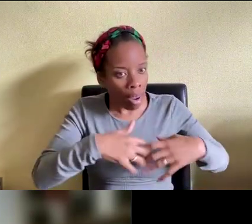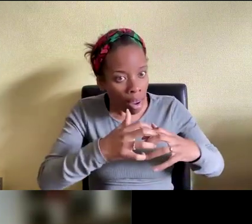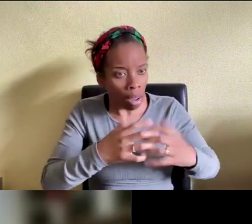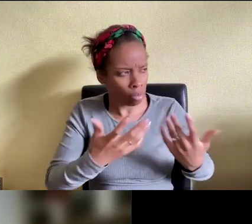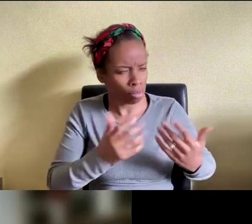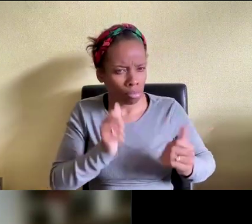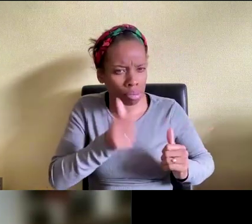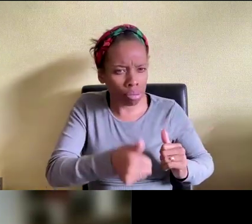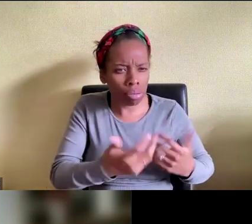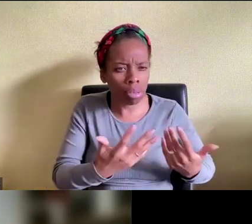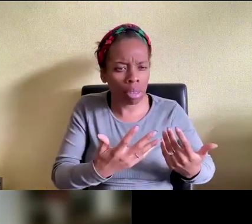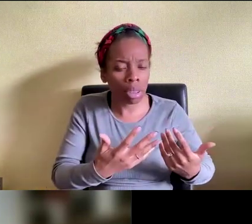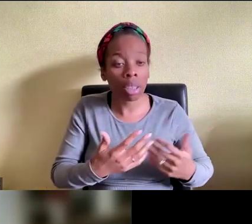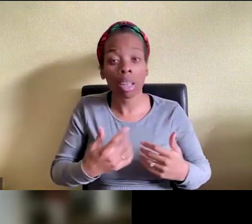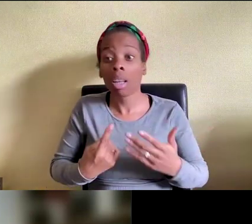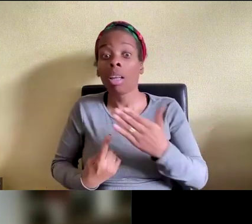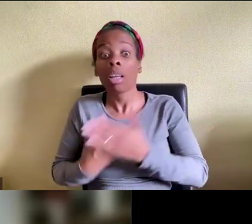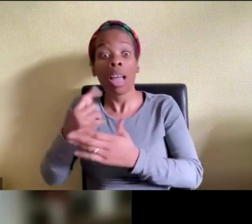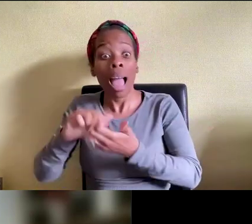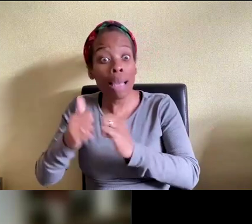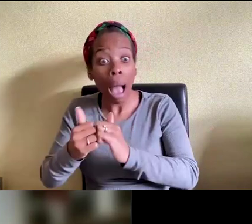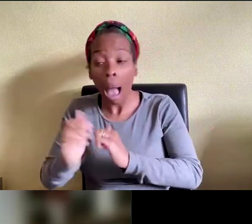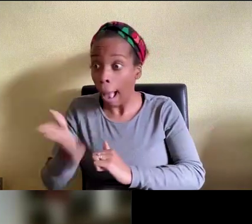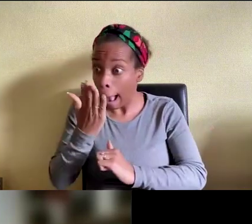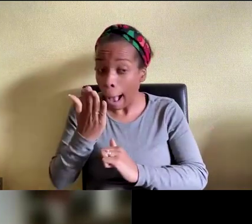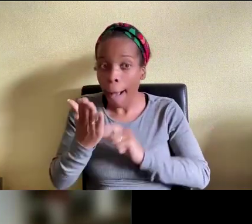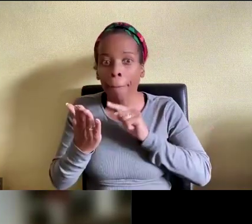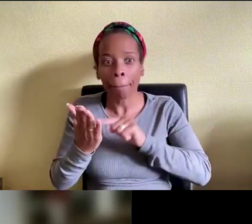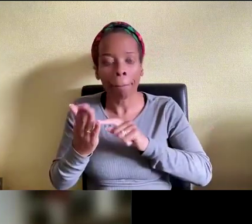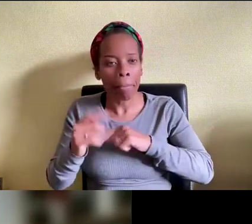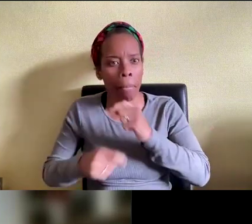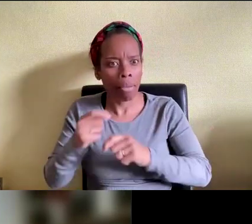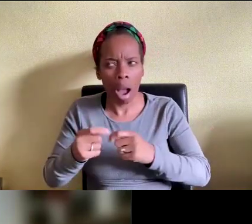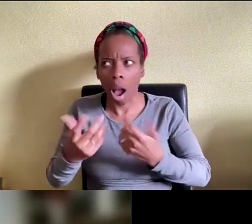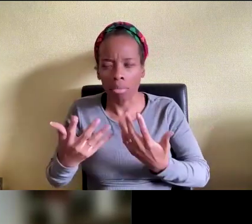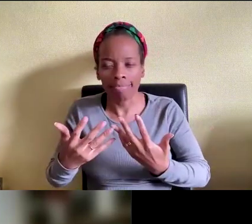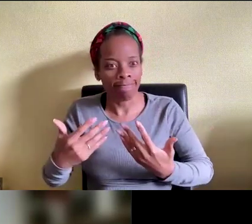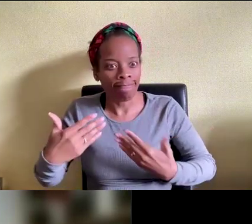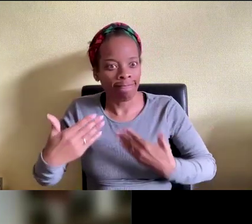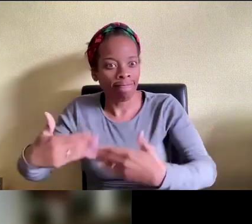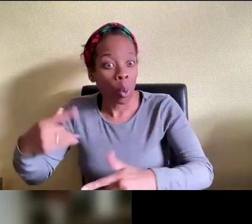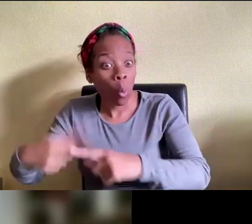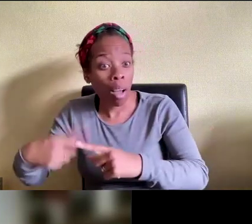confirmation of this, the time of that, so your time limit will start to run from that point, and that's very difficult to interpret and it will be up to